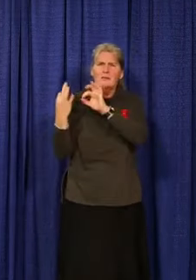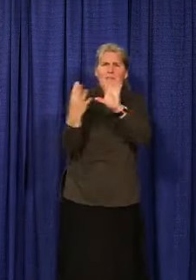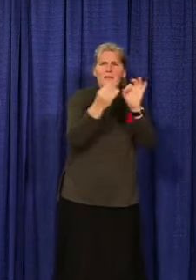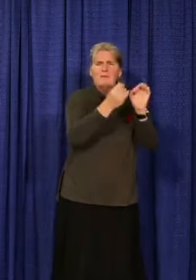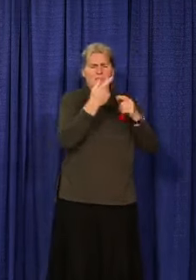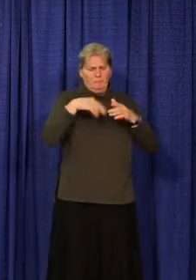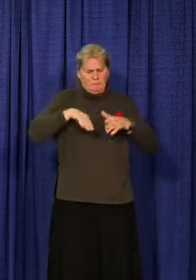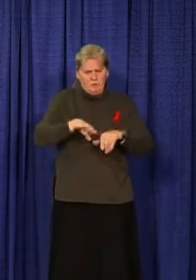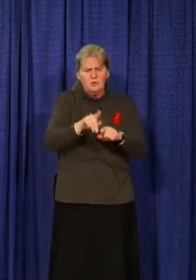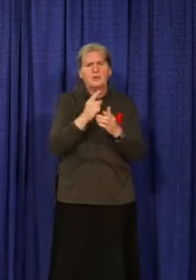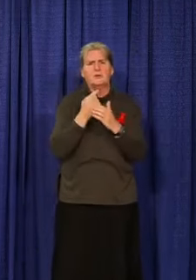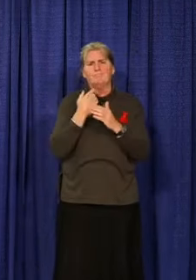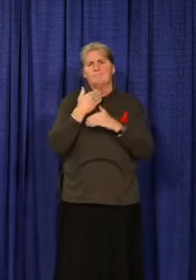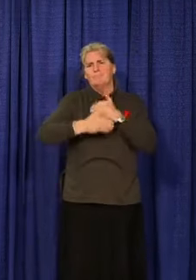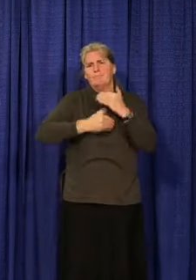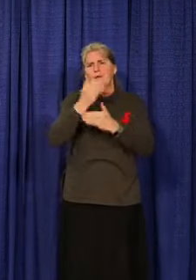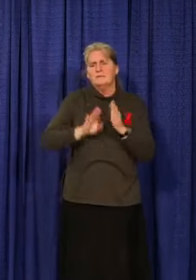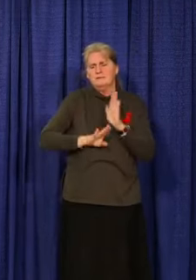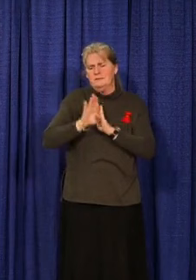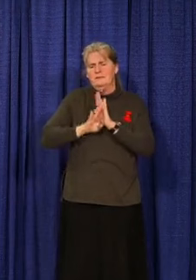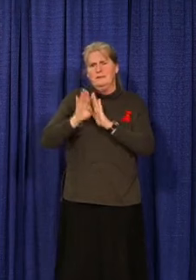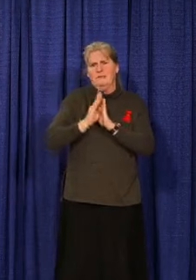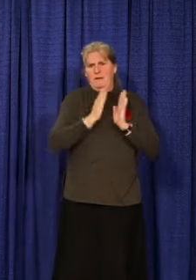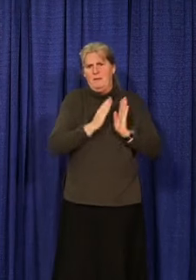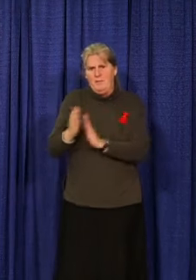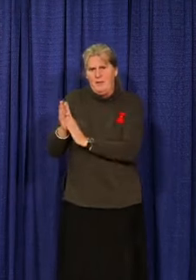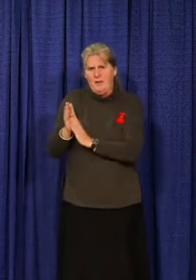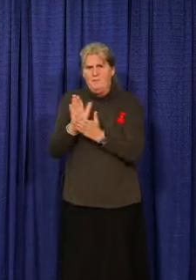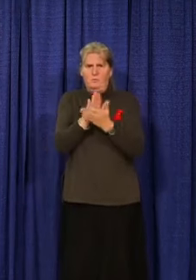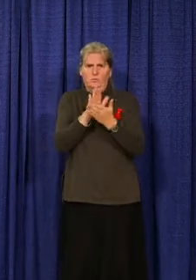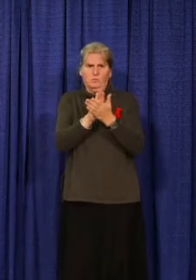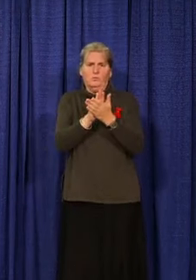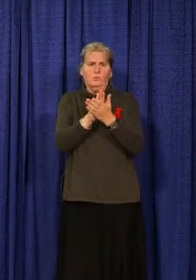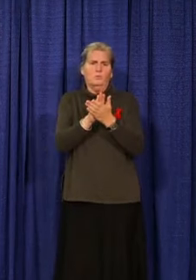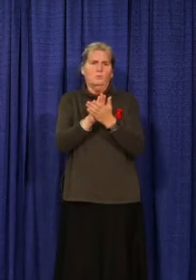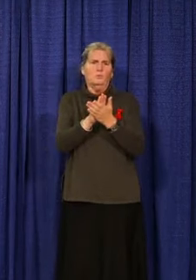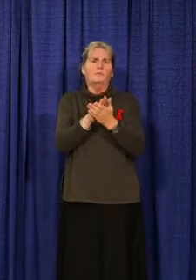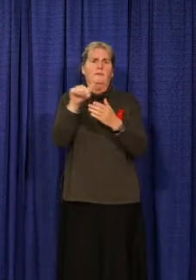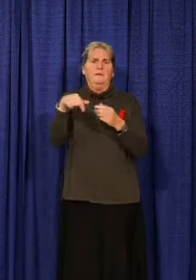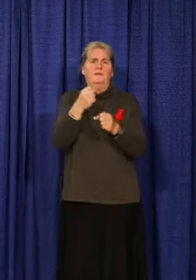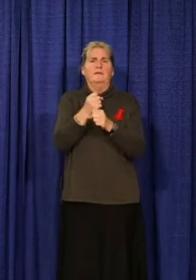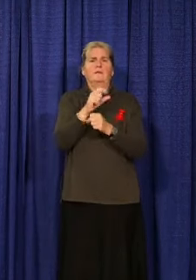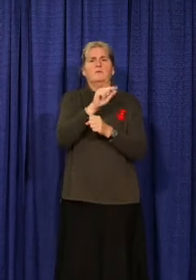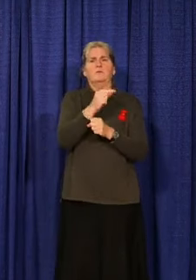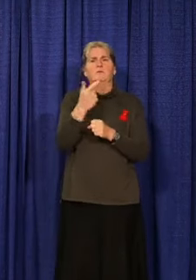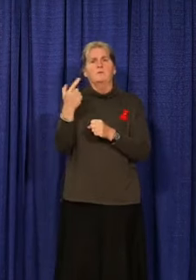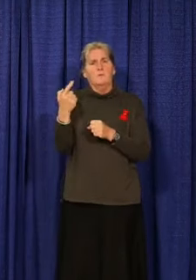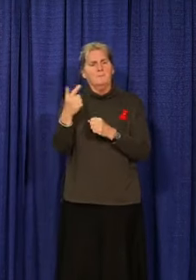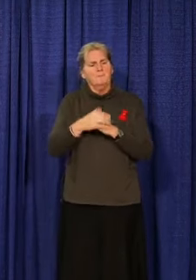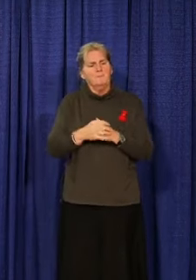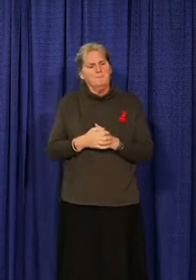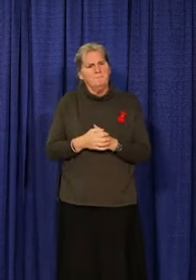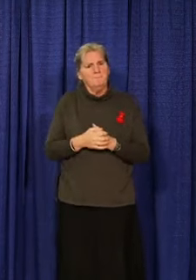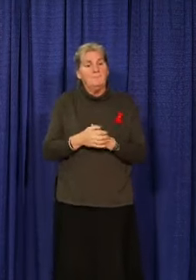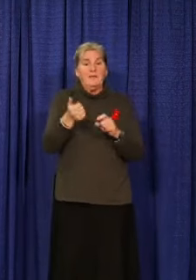feedback in planning for the 2020-2021 school year.